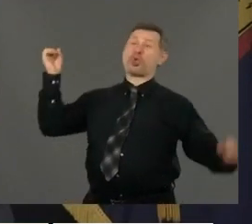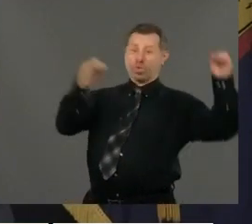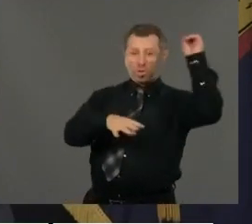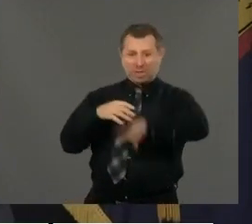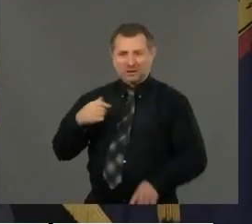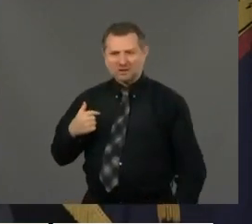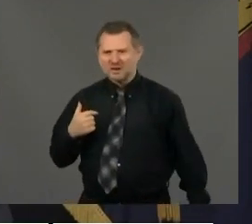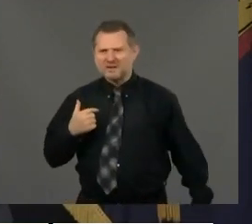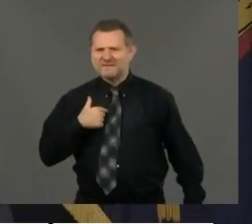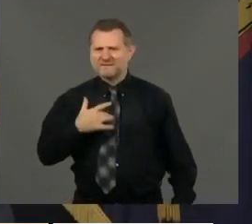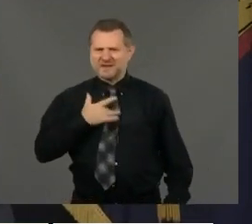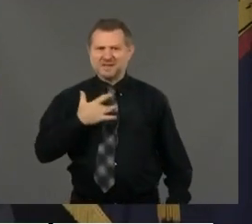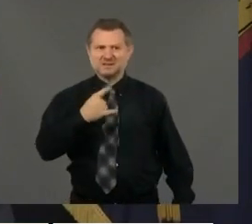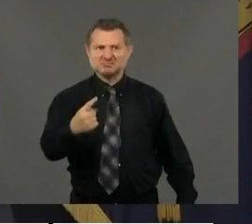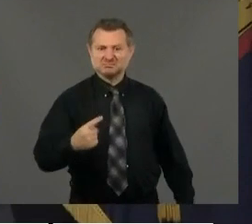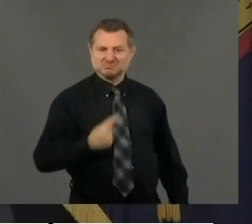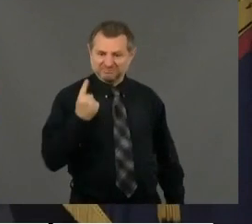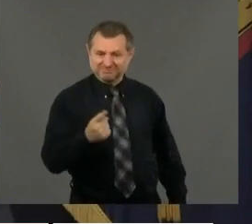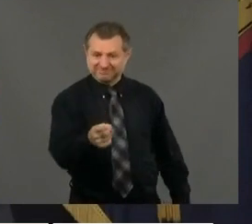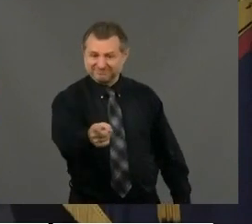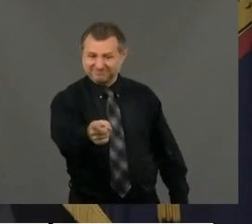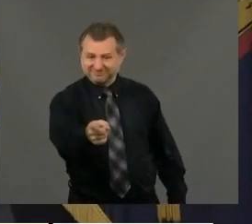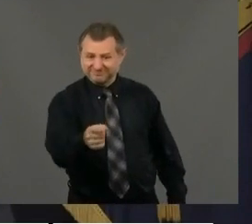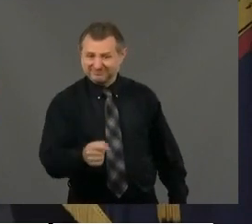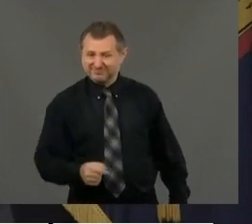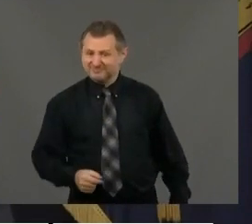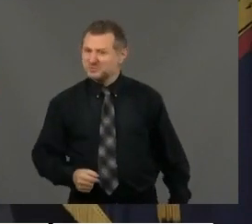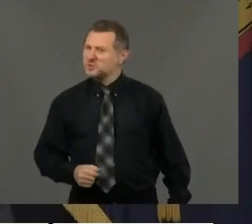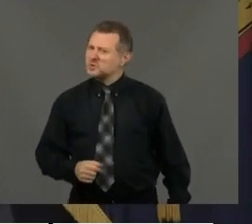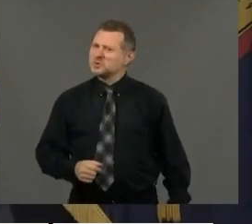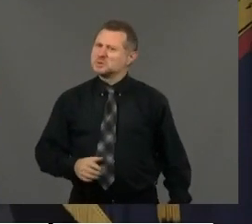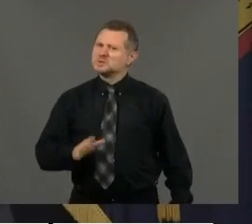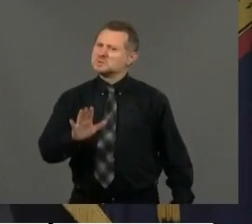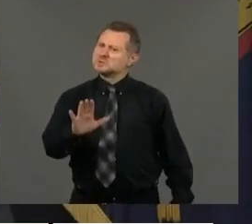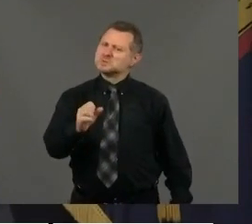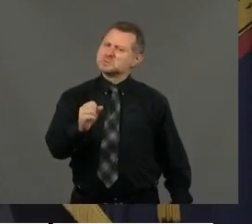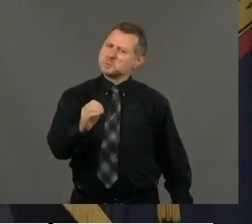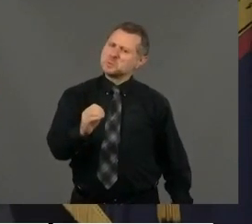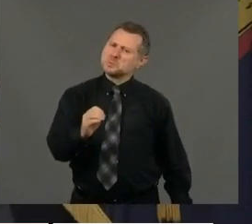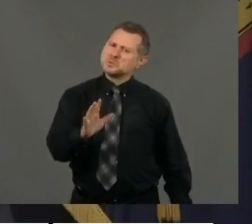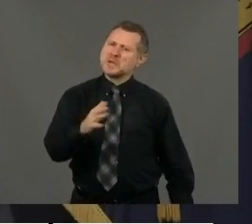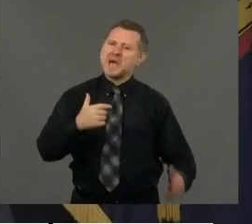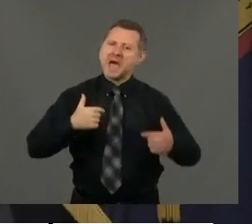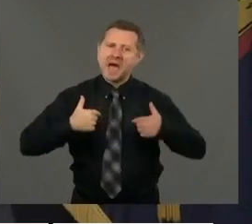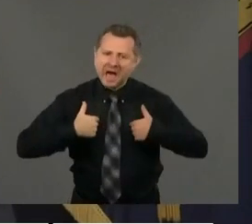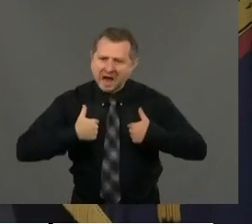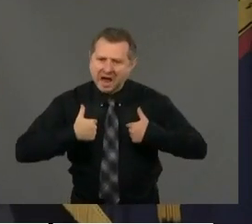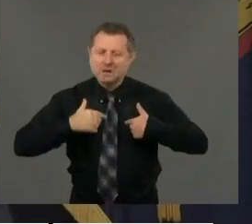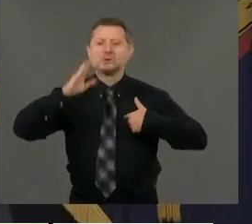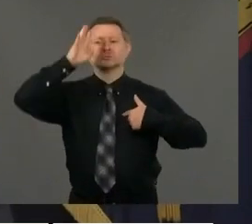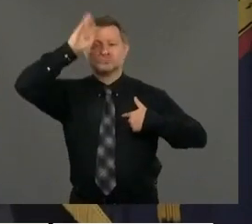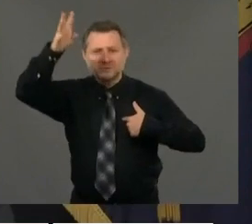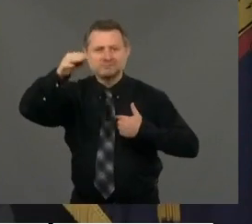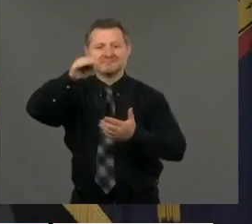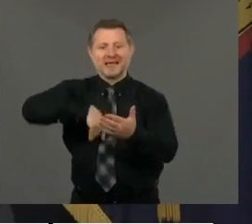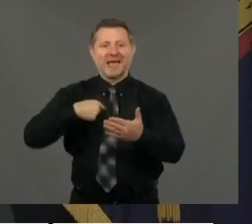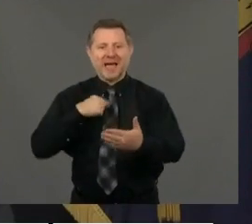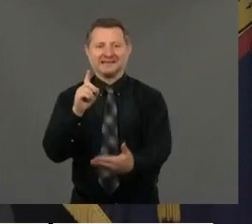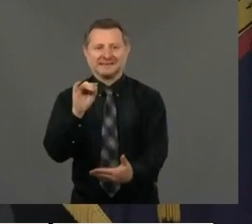IF THE ANSWER IS ME, I WOULD SAY YES. I DESIGNED IT. I RESENT THAT QUESTION, I DON'T LIKE THE IMPLICATION OF IT, I